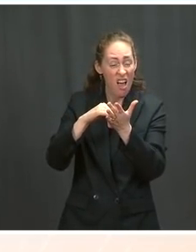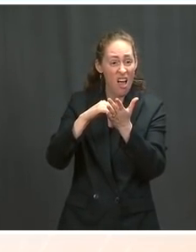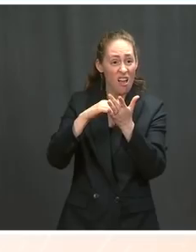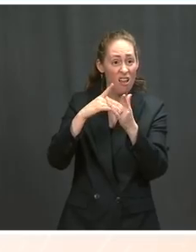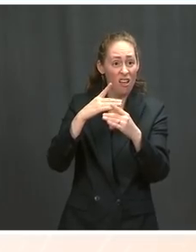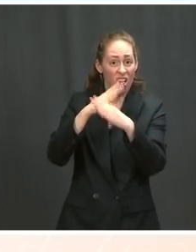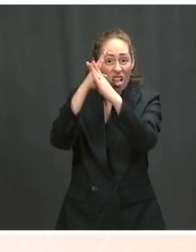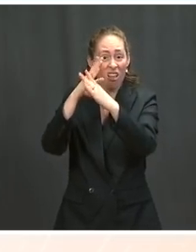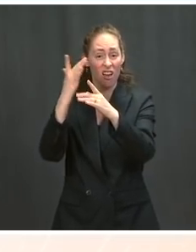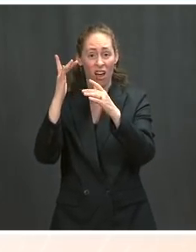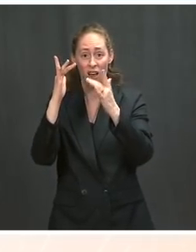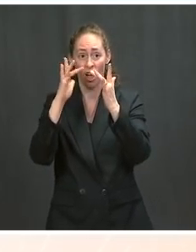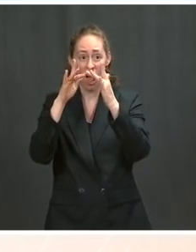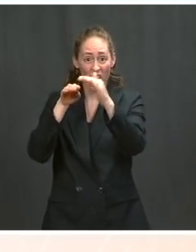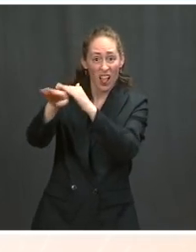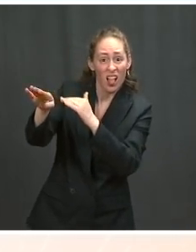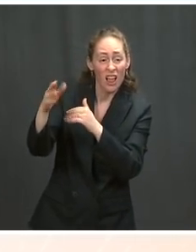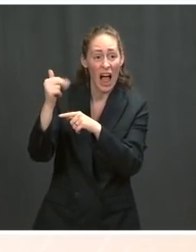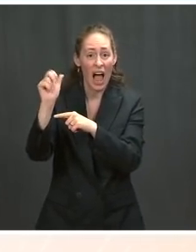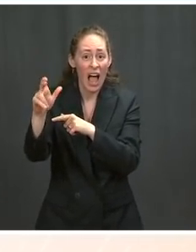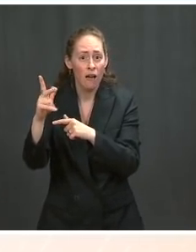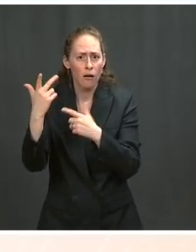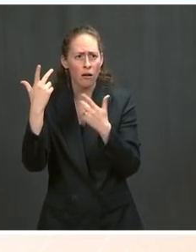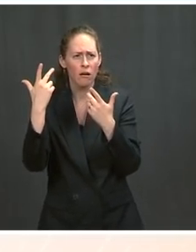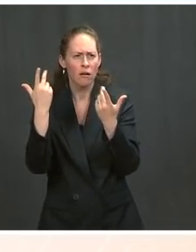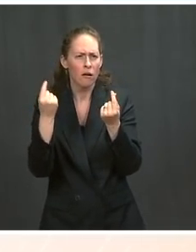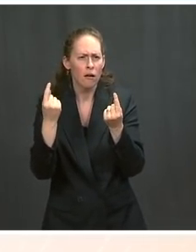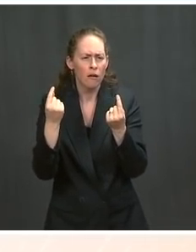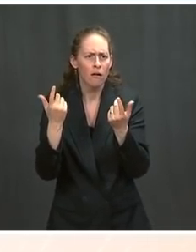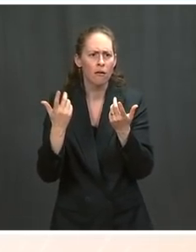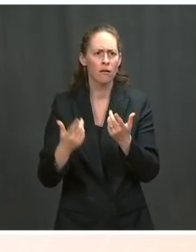The Press: He would not rule it out. Ms. Psaki: Yeah. The Press: That was -- that was clear.